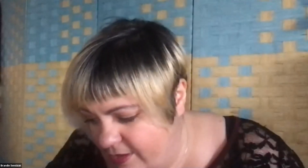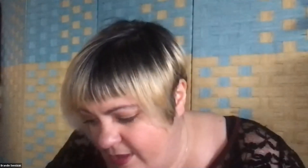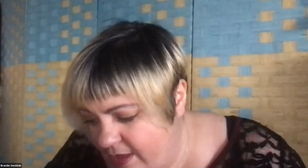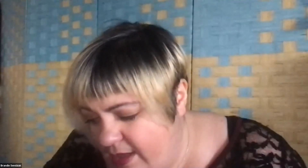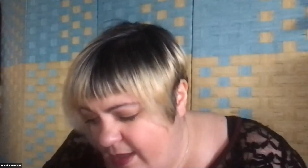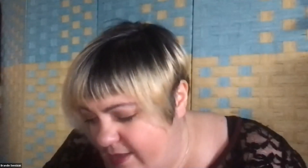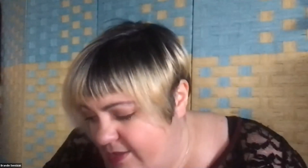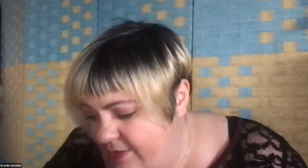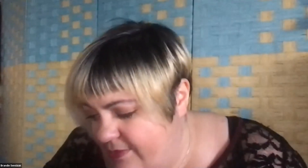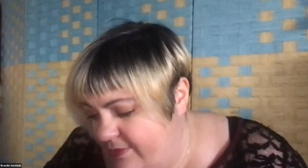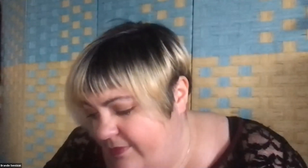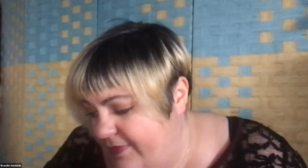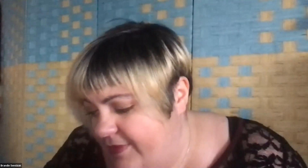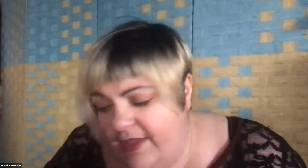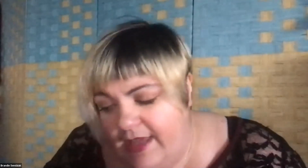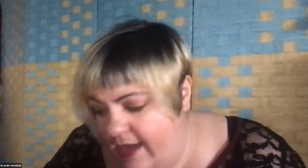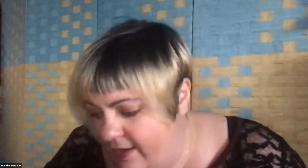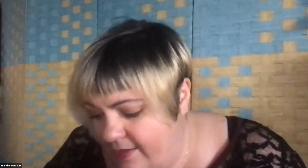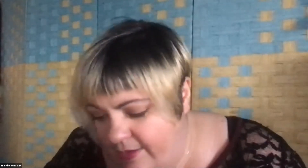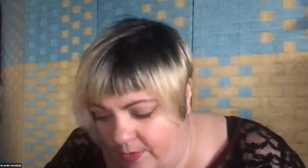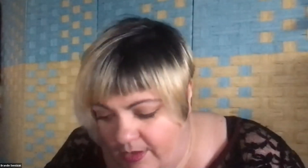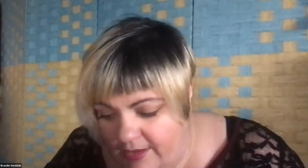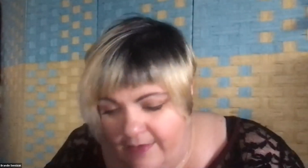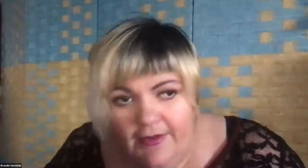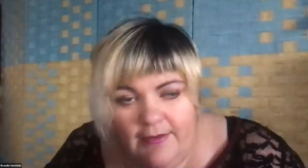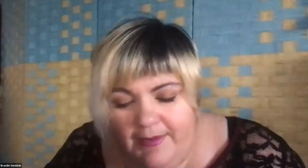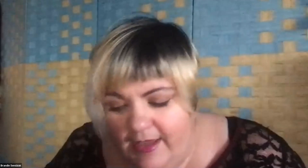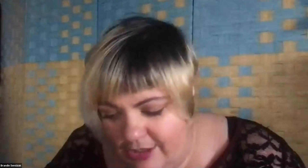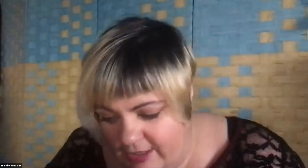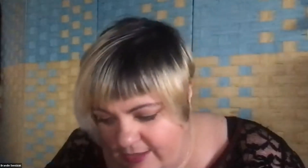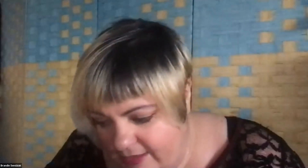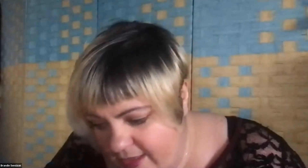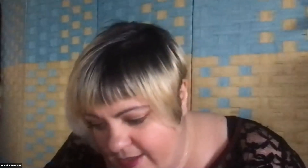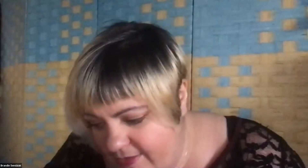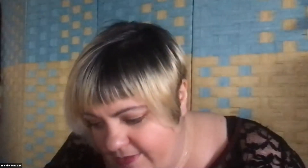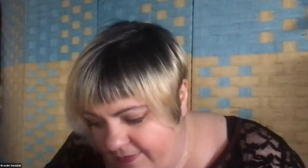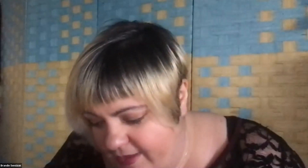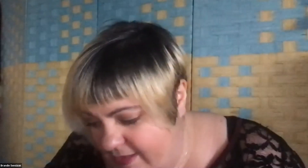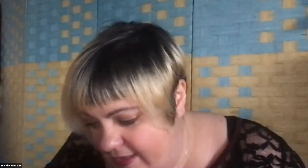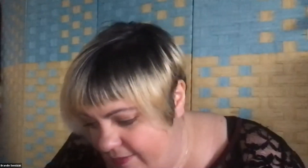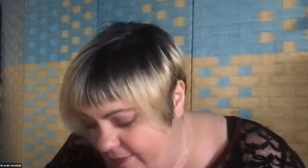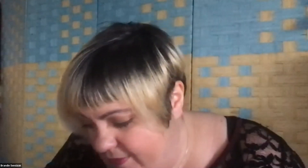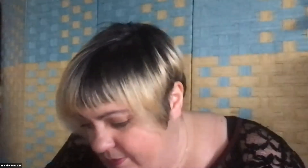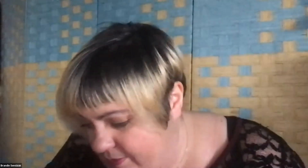So if you are someone who is an emergency service provider